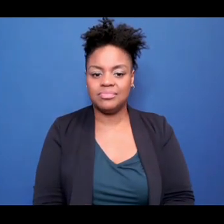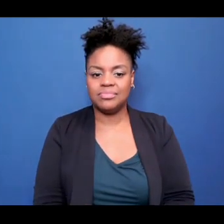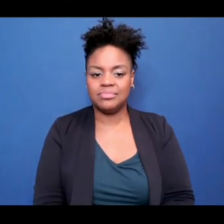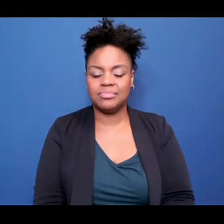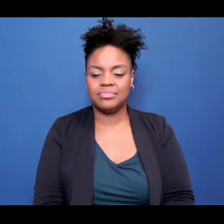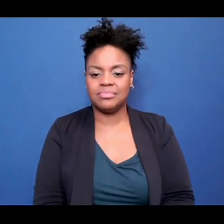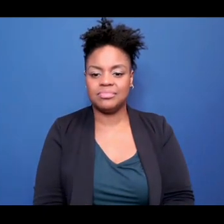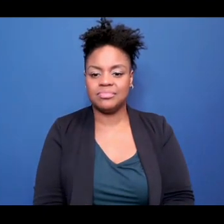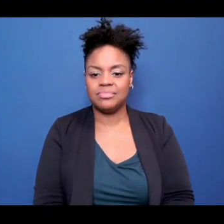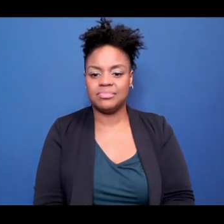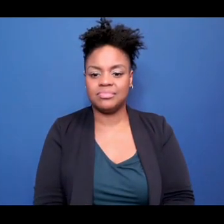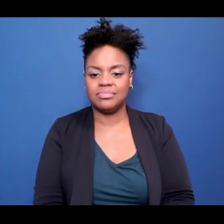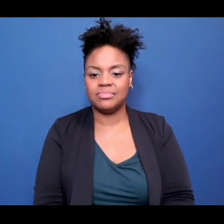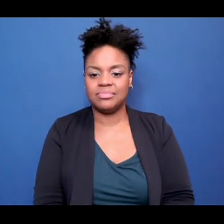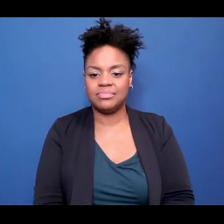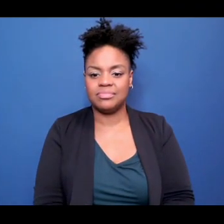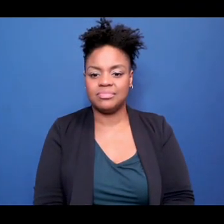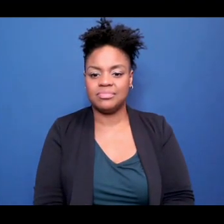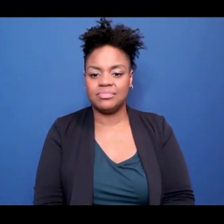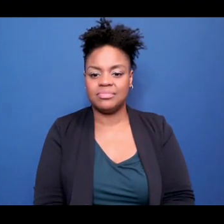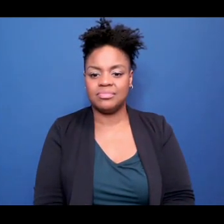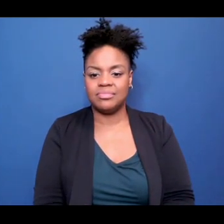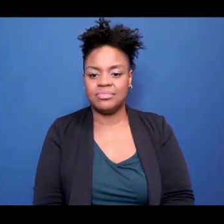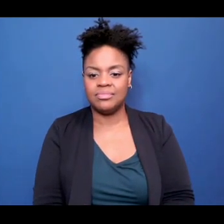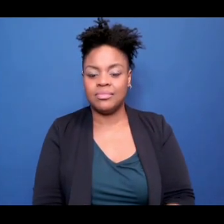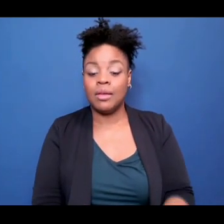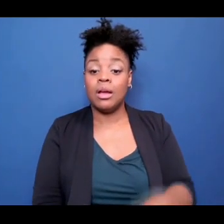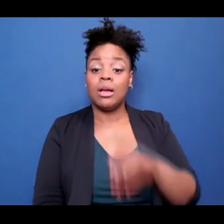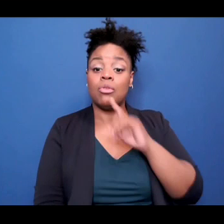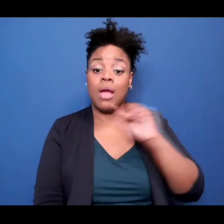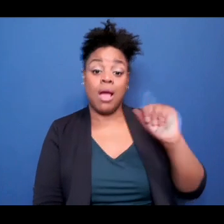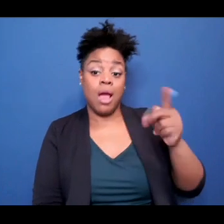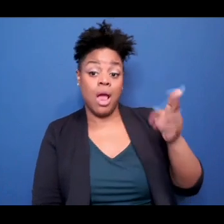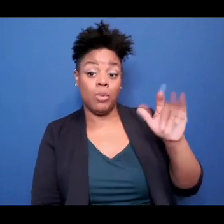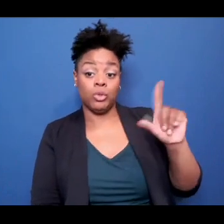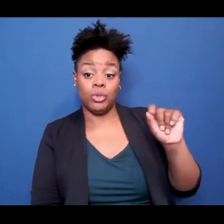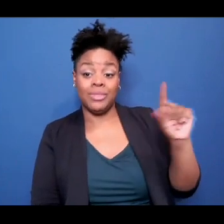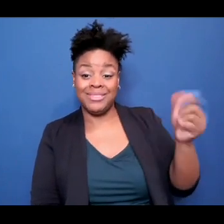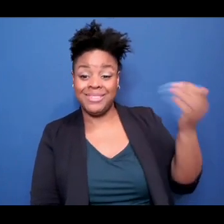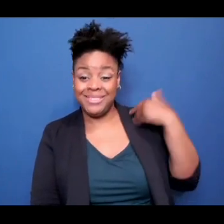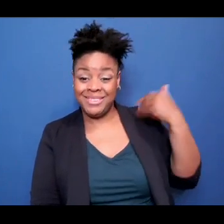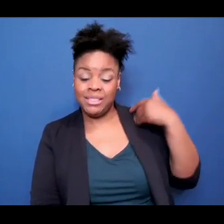NEXT SLIDE. CONTROVERSY ALSO EMERGED IN